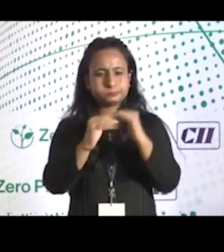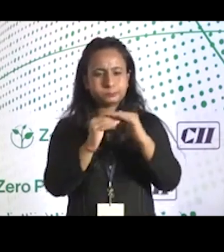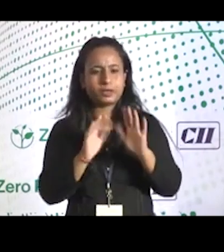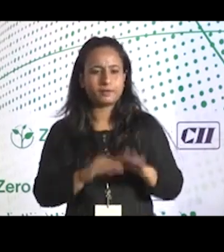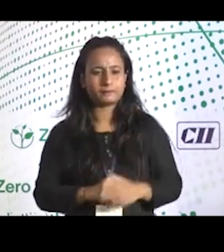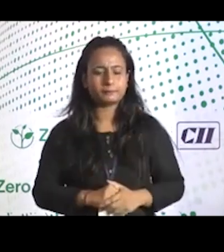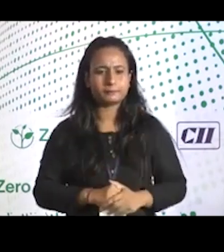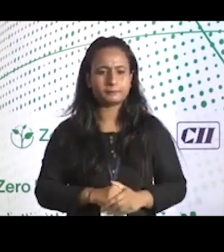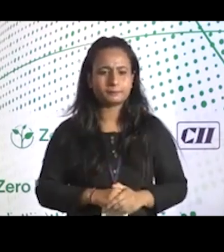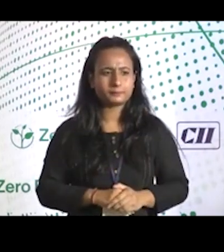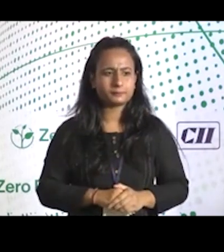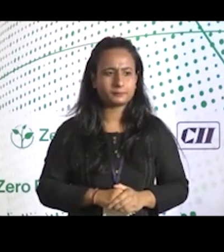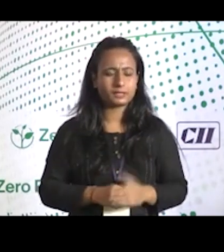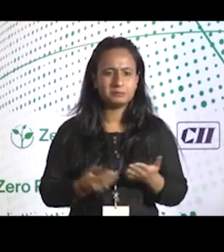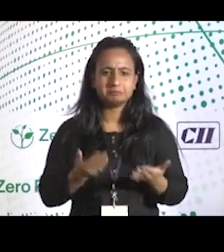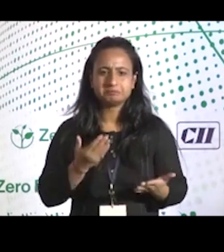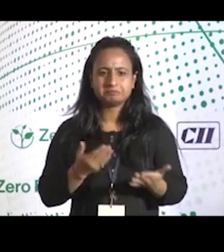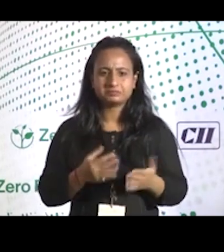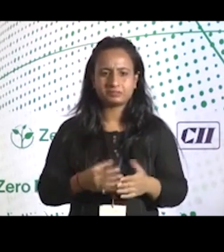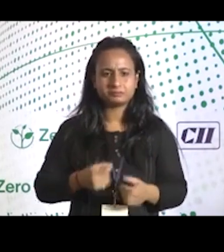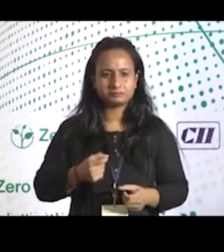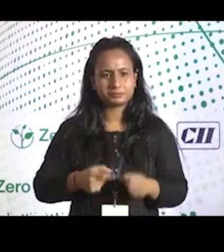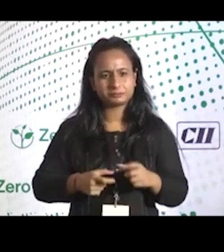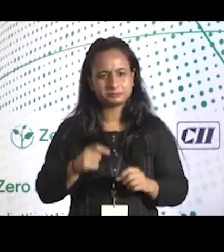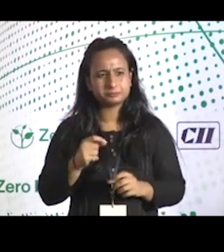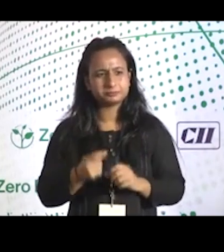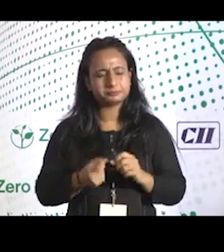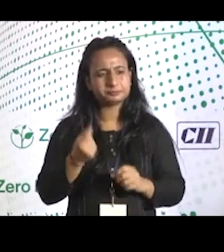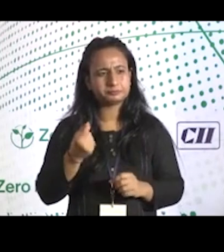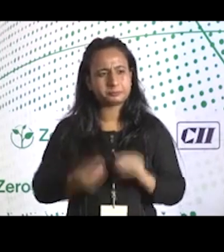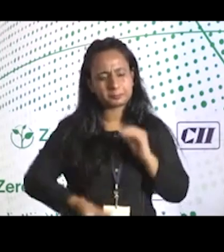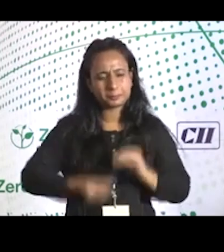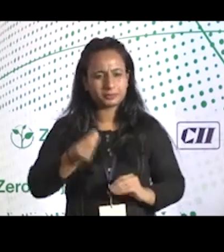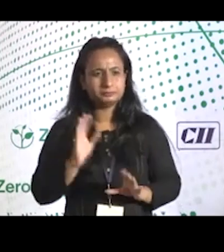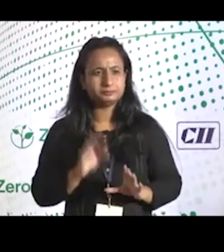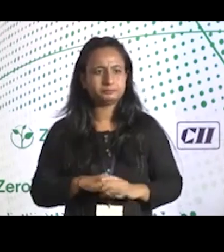next half billion have been able to access some a lot more choices.